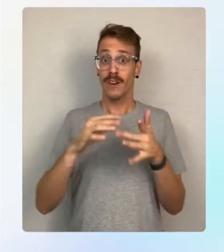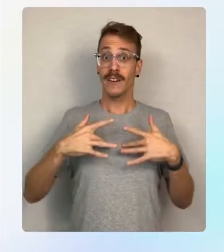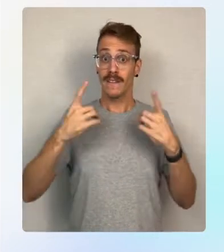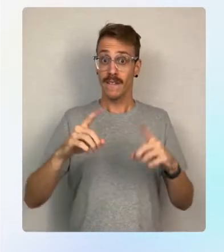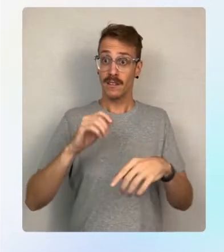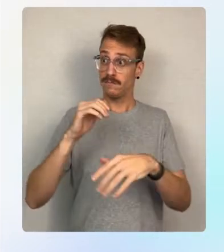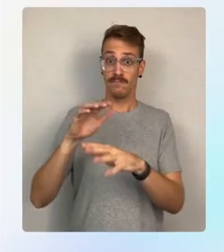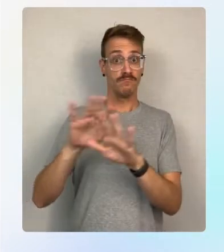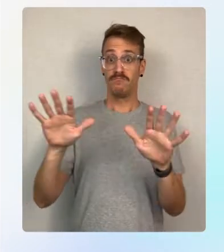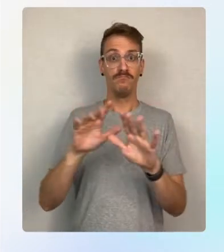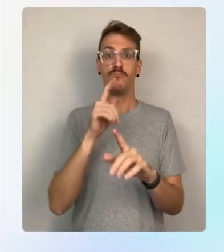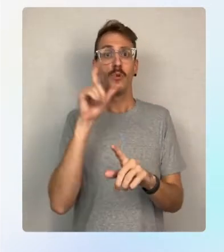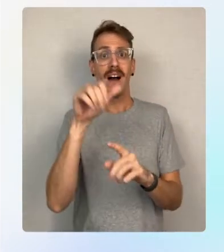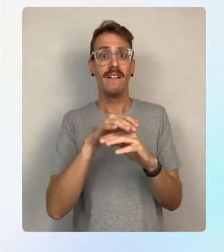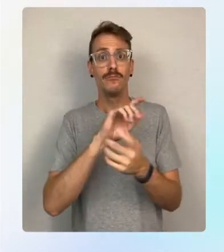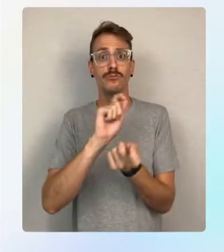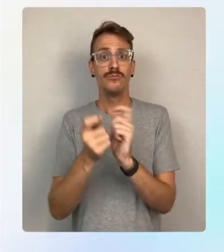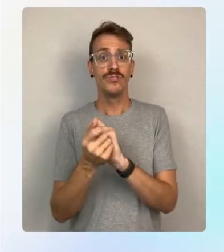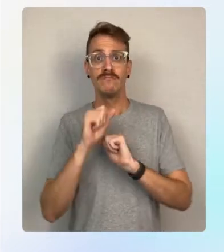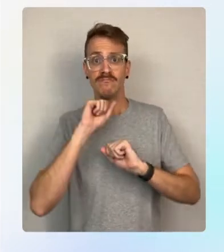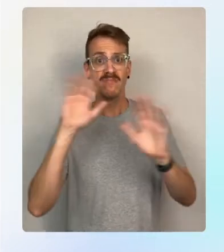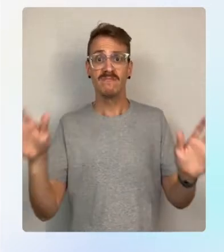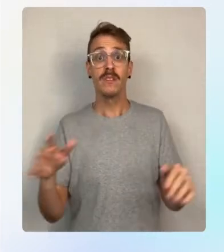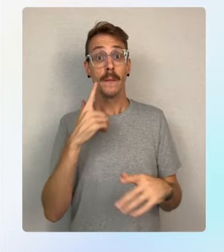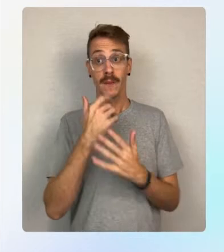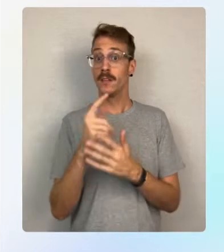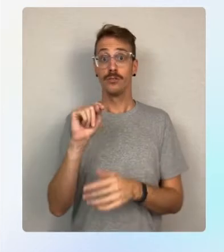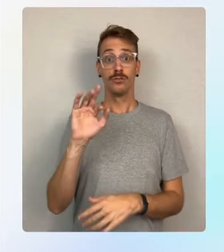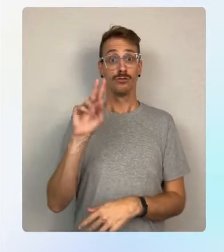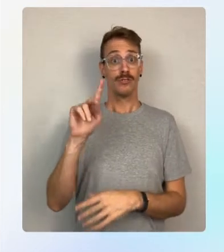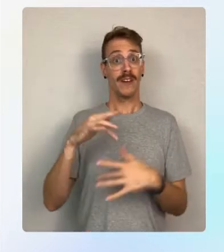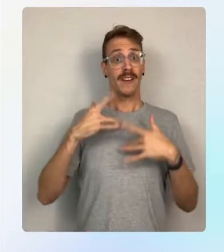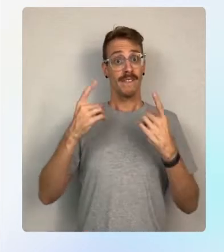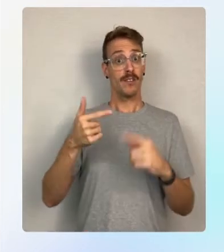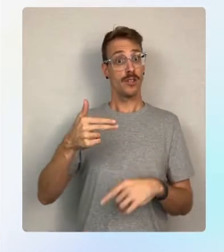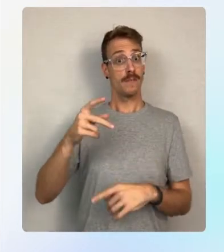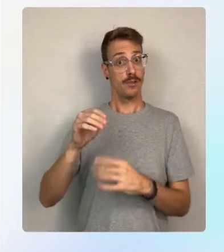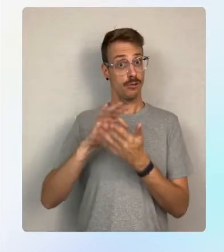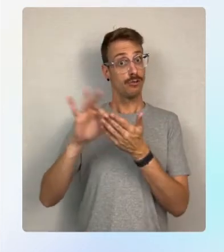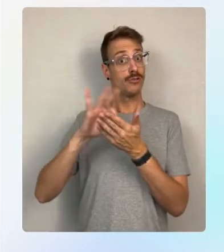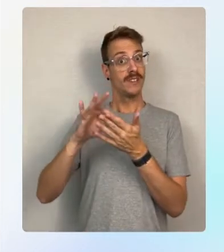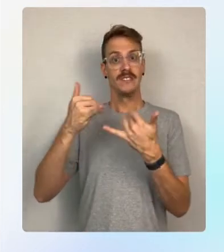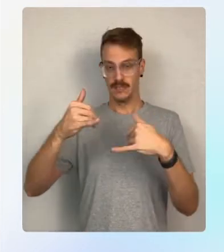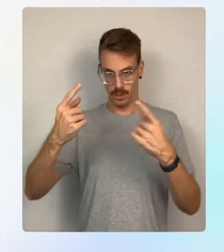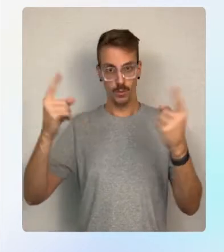there is no need to update because TrackEvent GPU trace will continue to work,